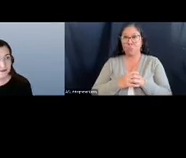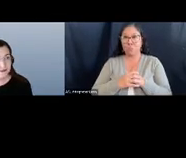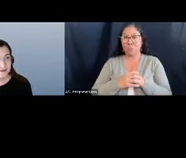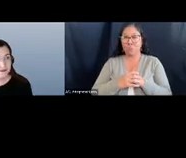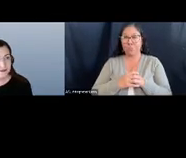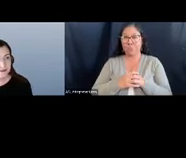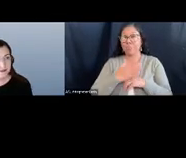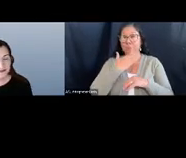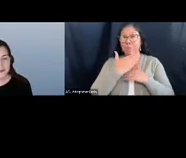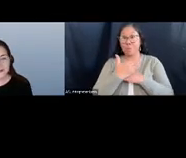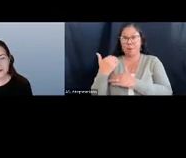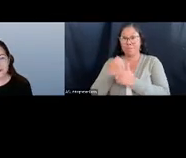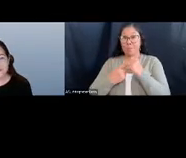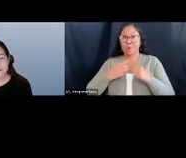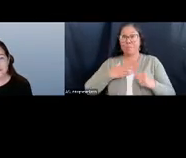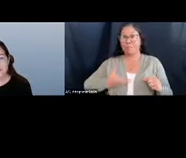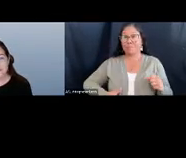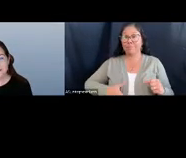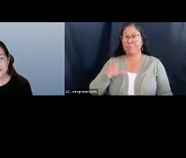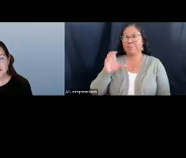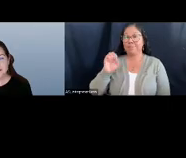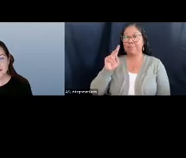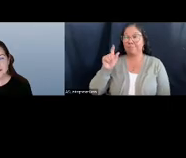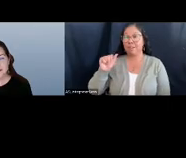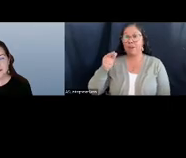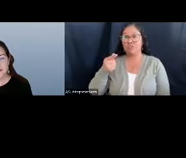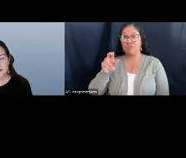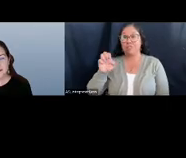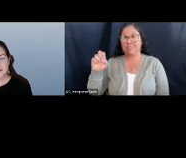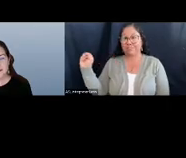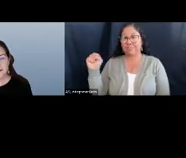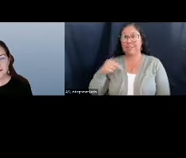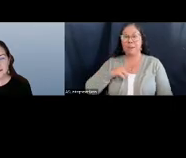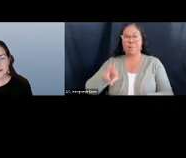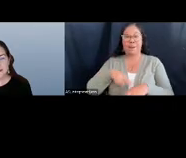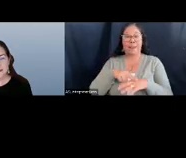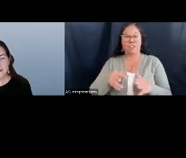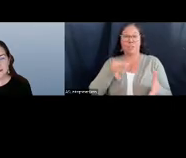Good morning everyone. My name is Cinta Green and I am a national expert for